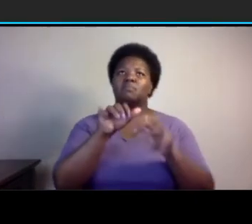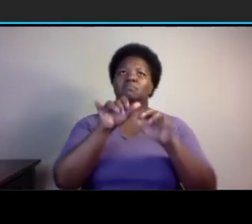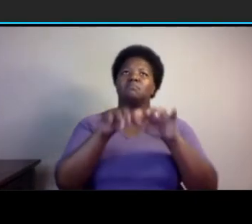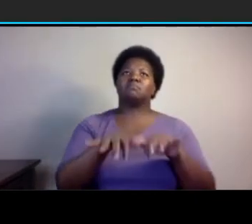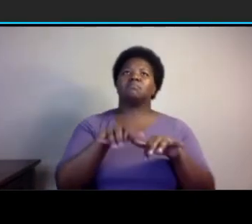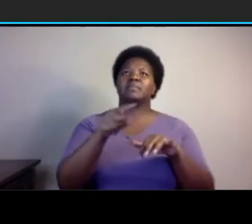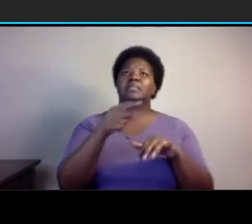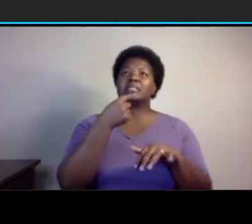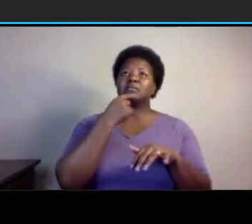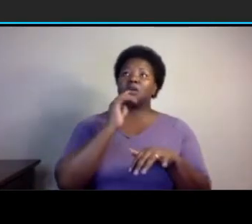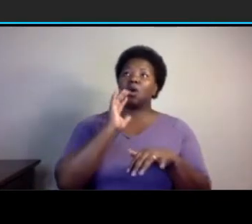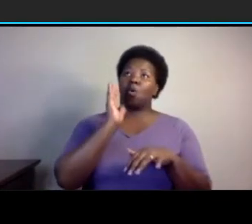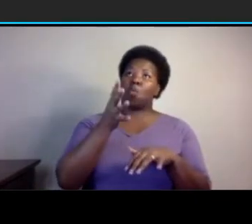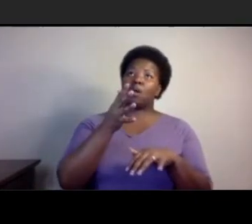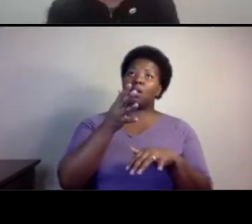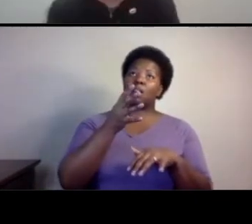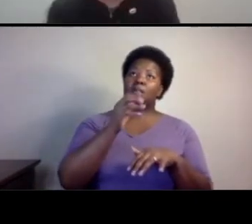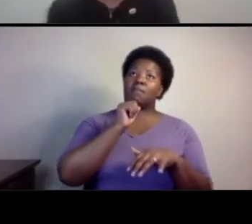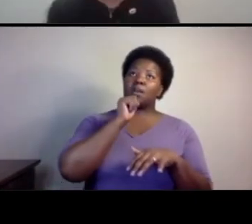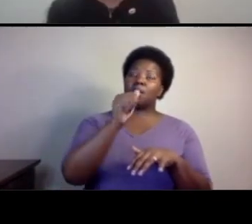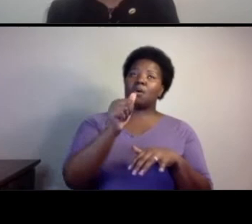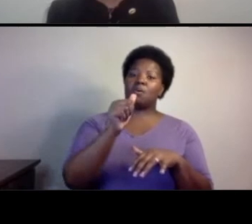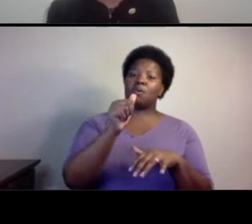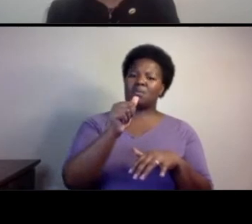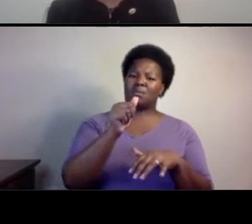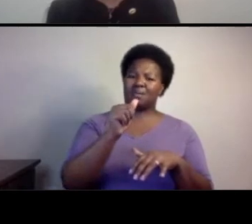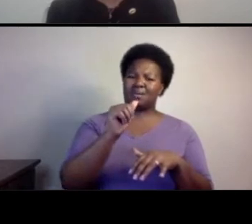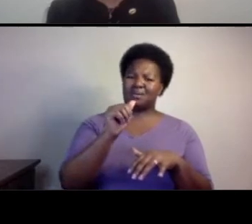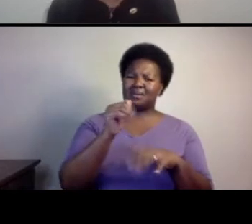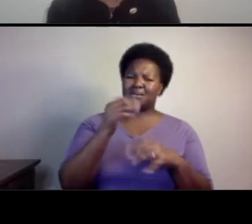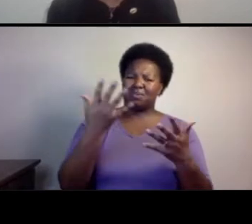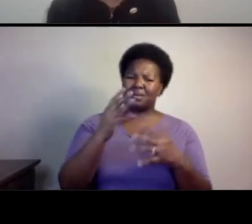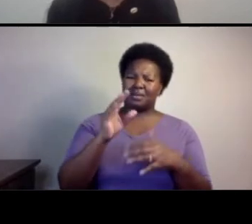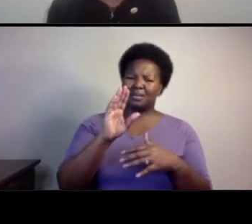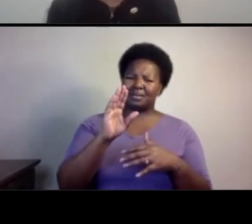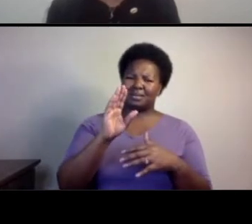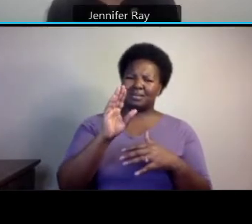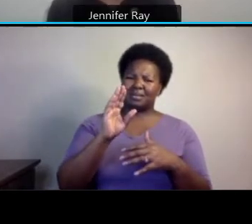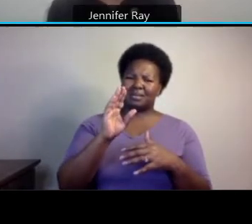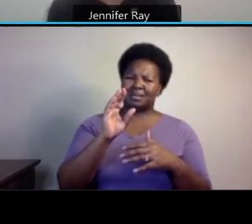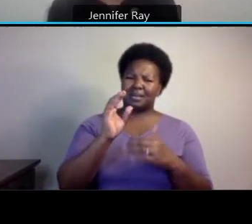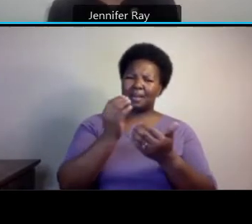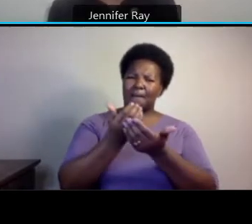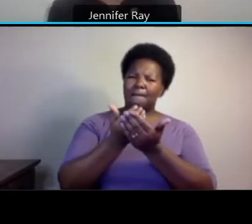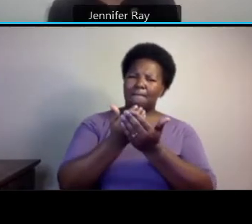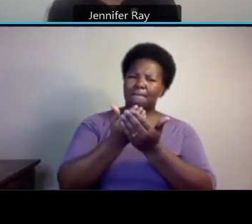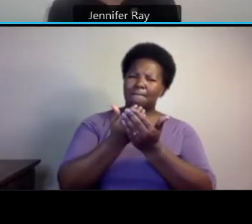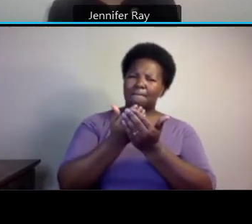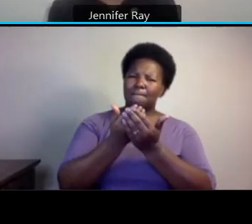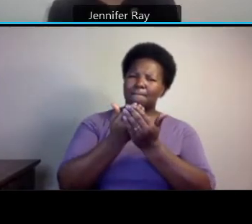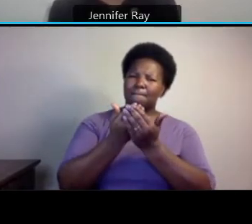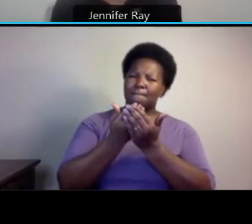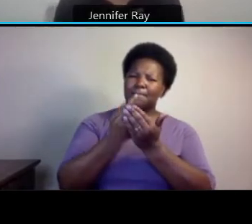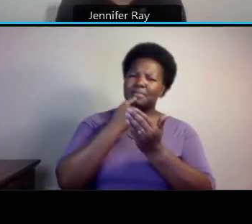will there be no beg buttons and i'm wondering if that's supposed to be pedestrians